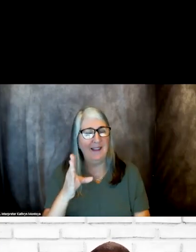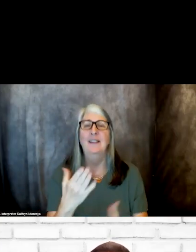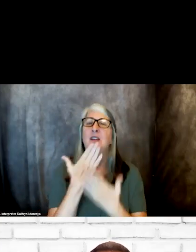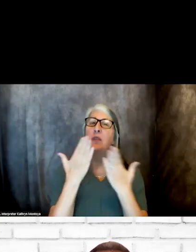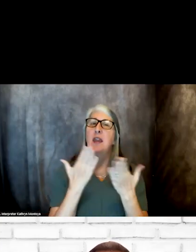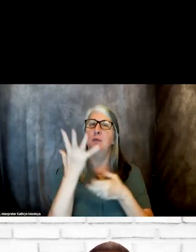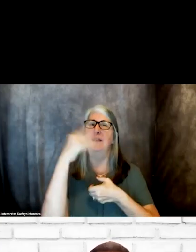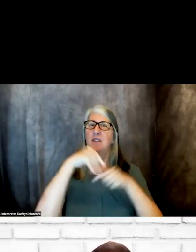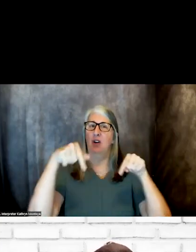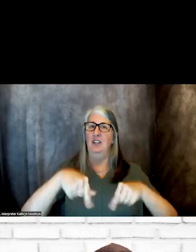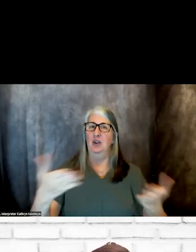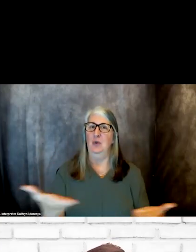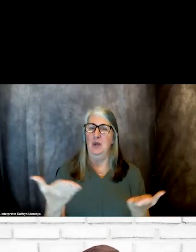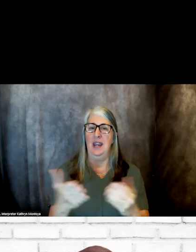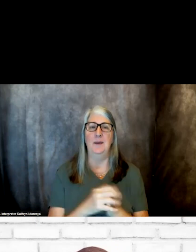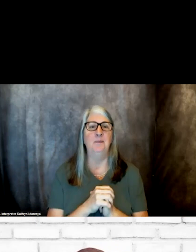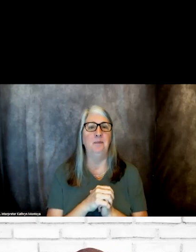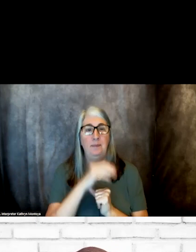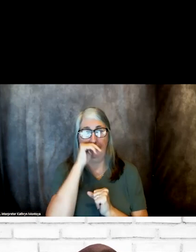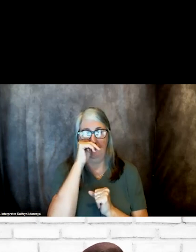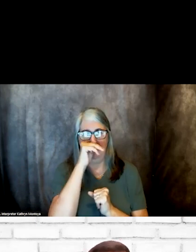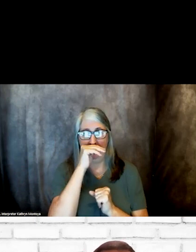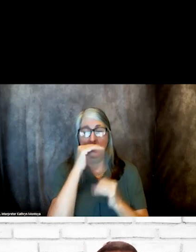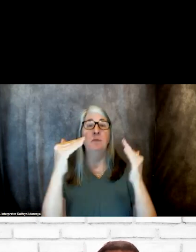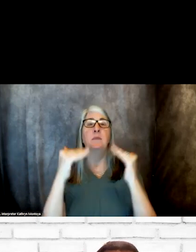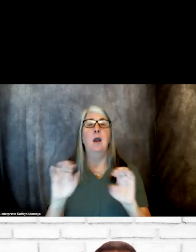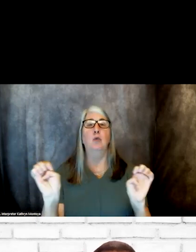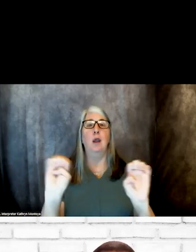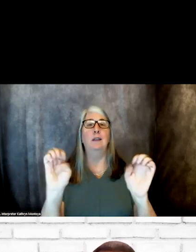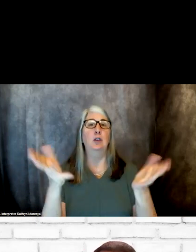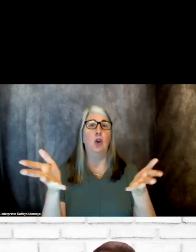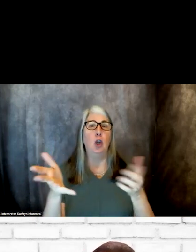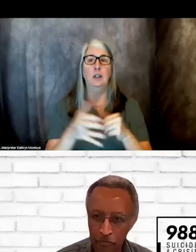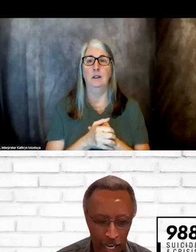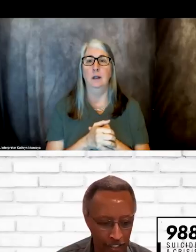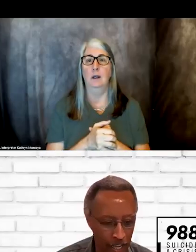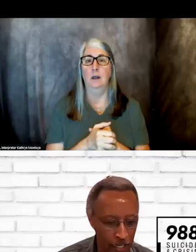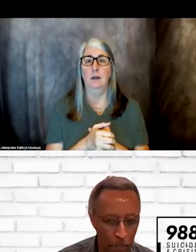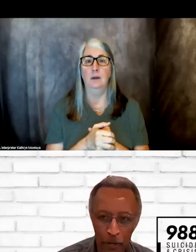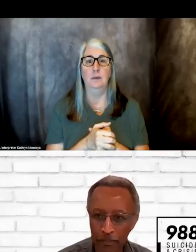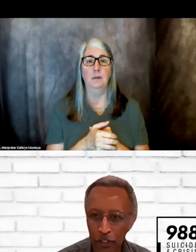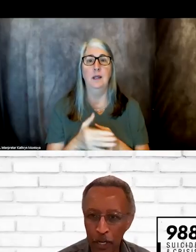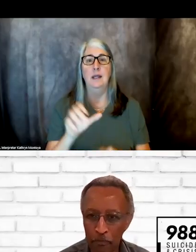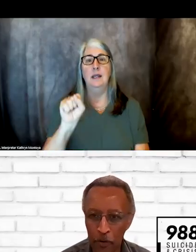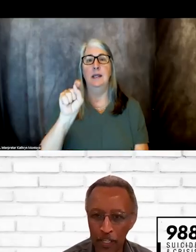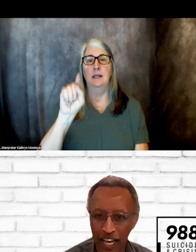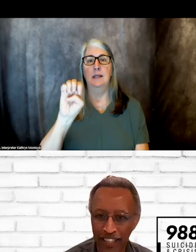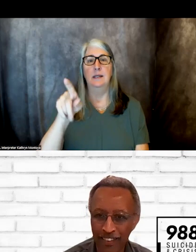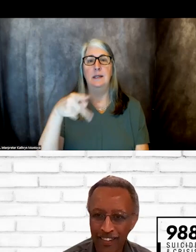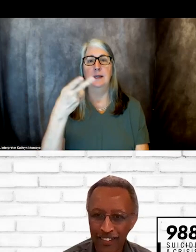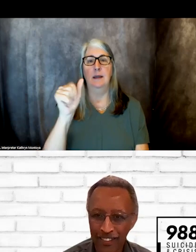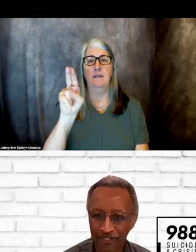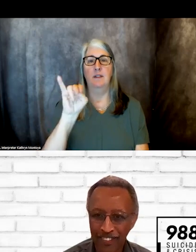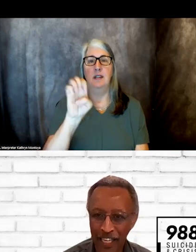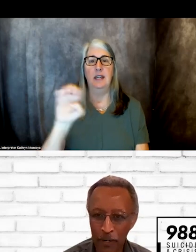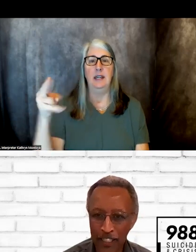I WANT TO MOVE NOW TO TODAY'S CRISIS TALK. STEPHANIE HEPBURN. TAKE IT AWAY.